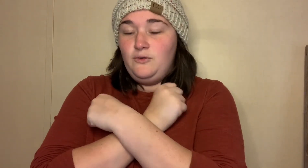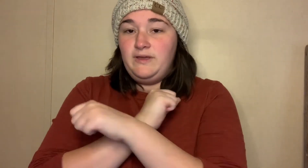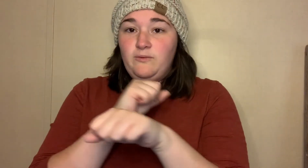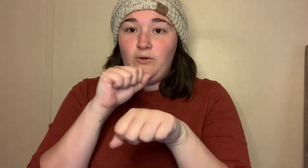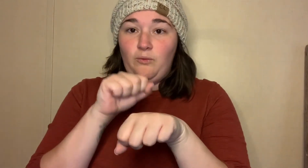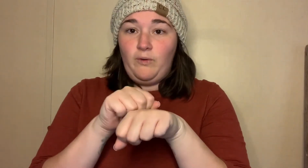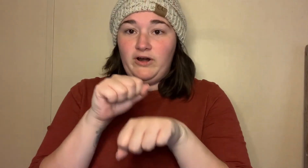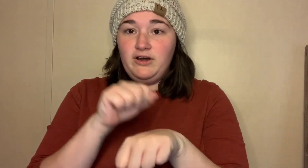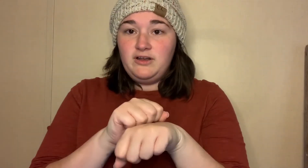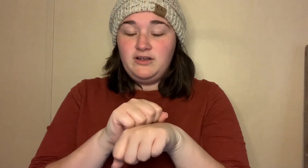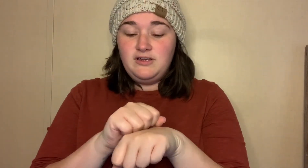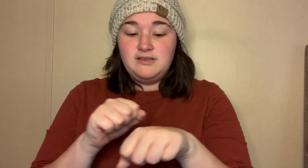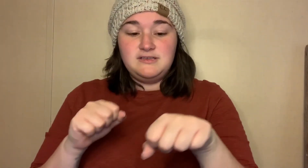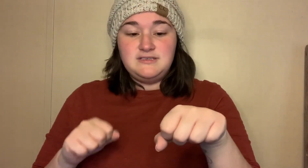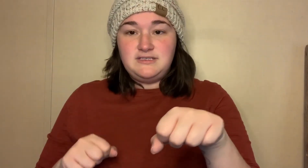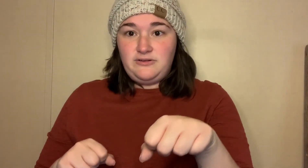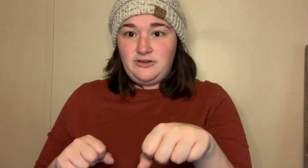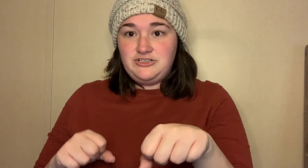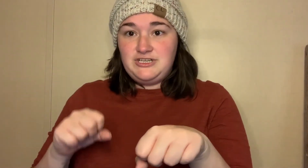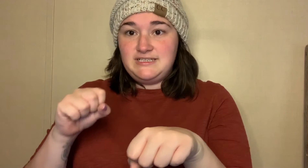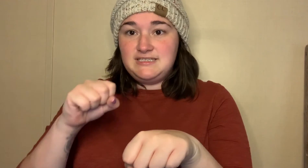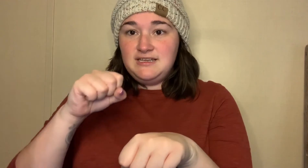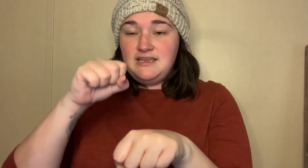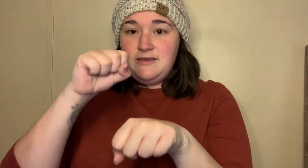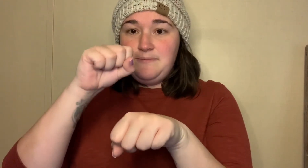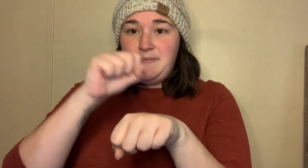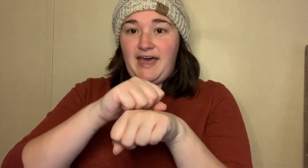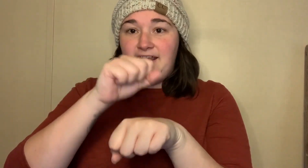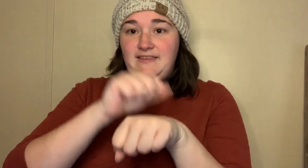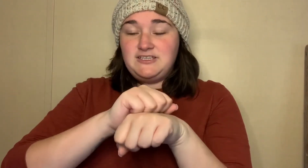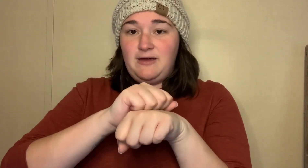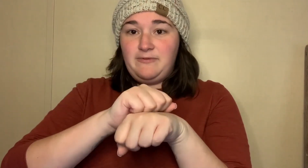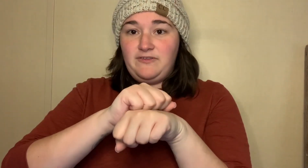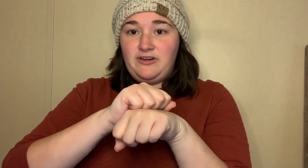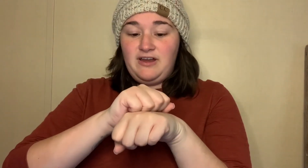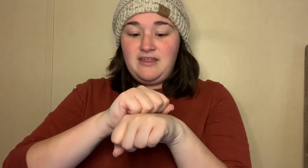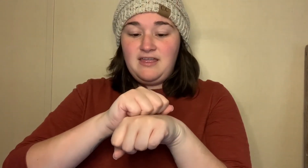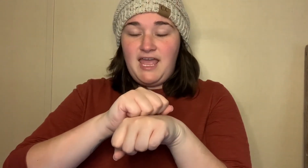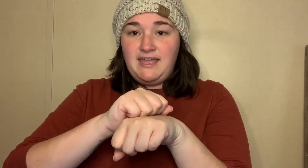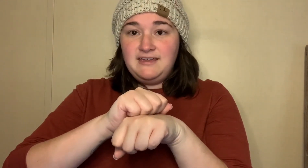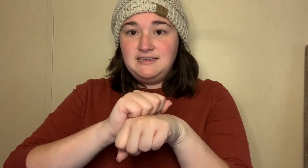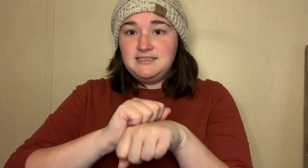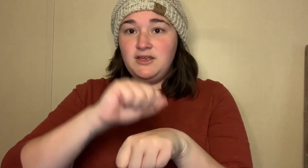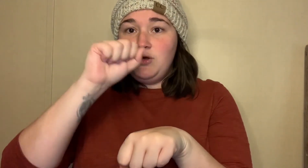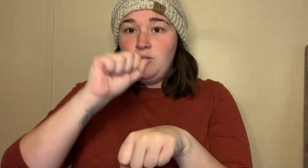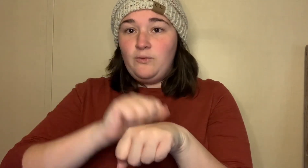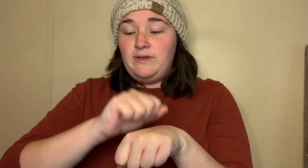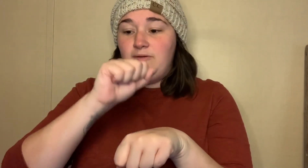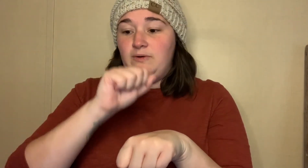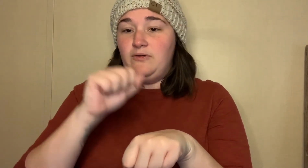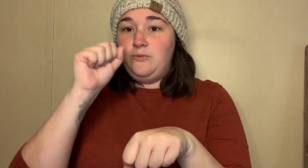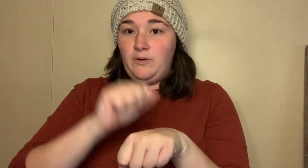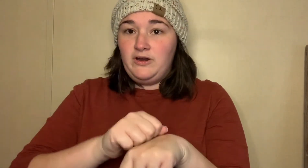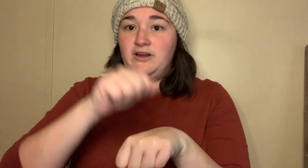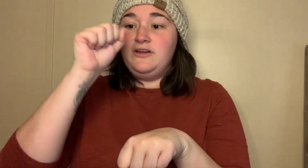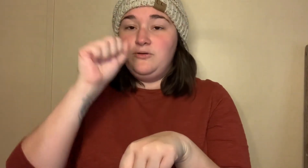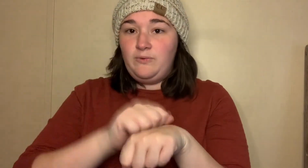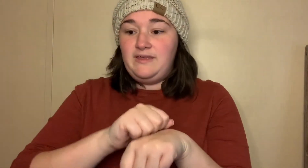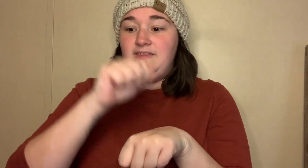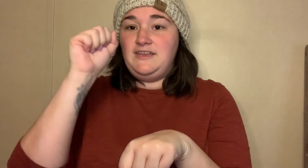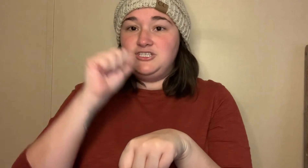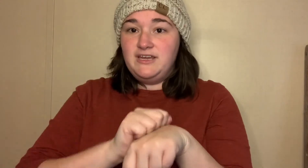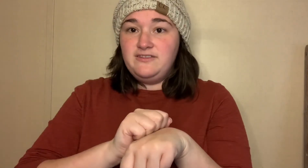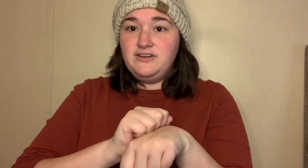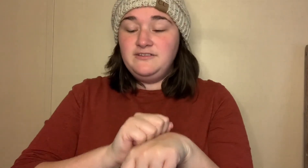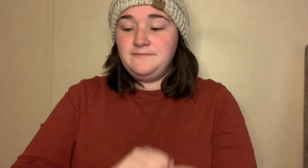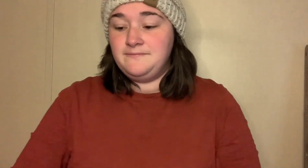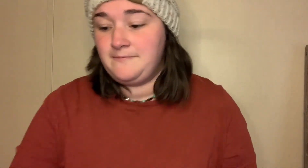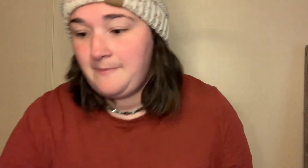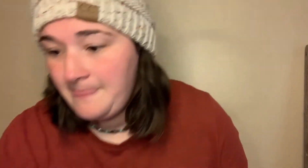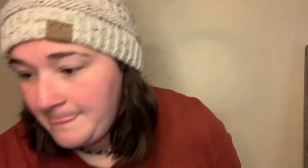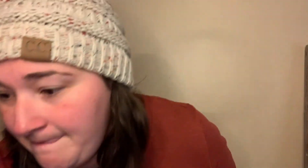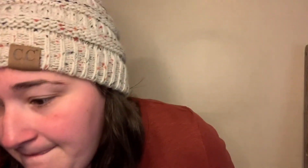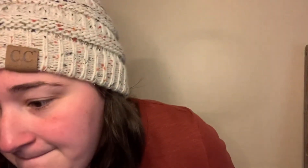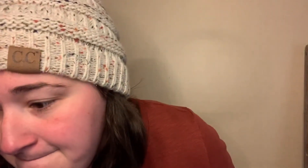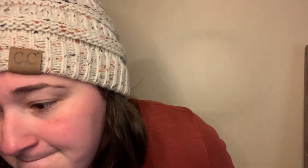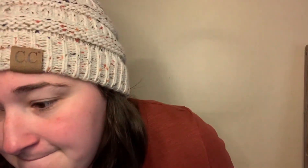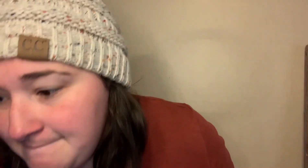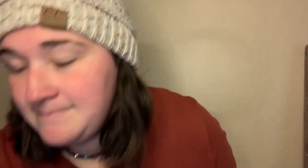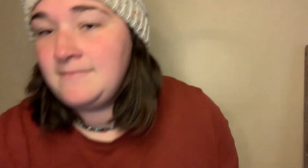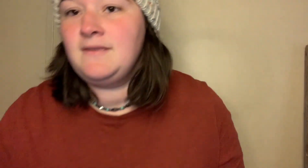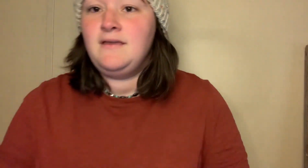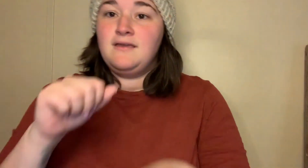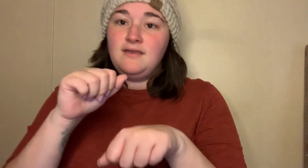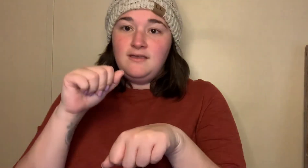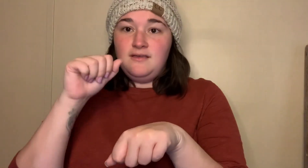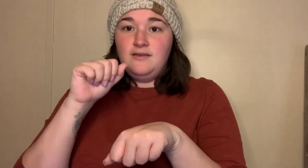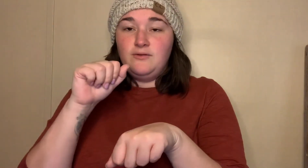we will work so you're just patting the top of your hand we will work with each other